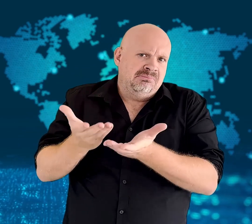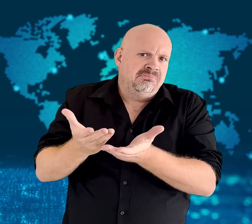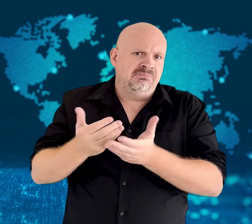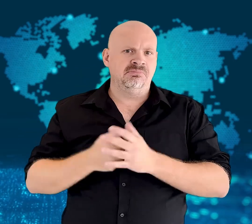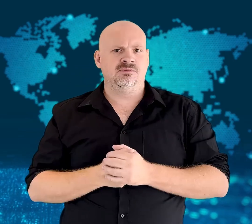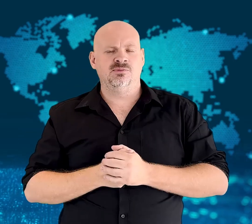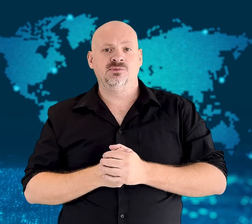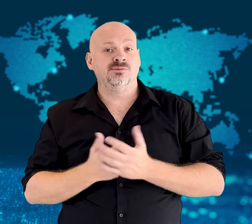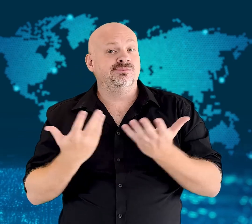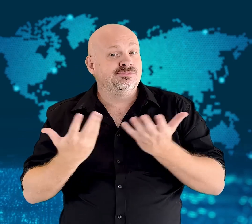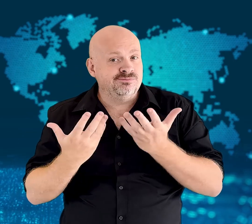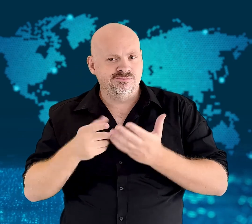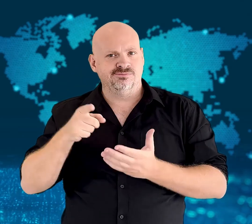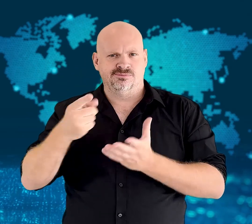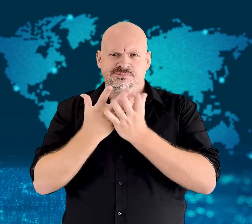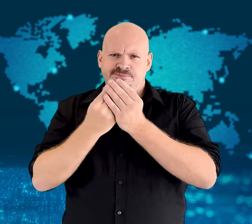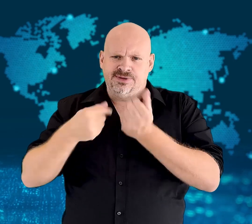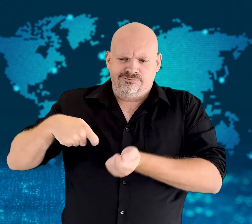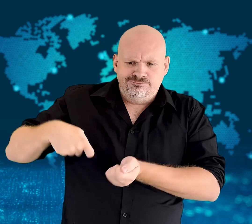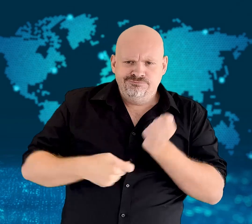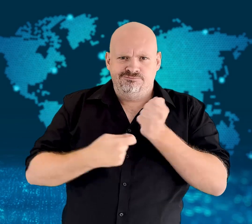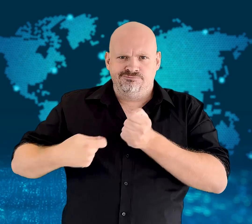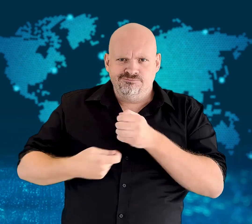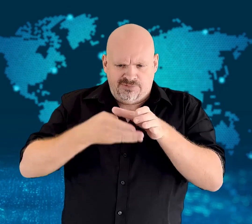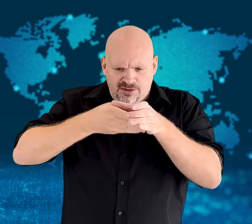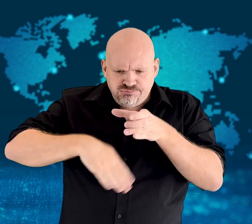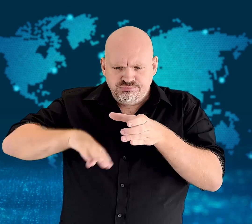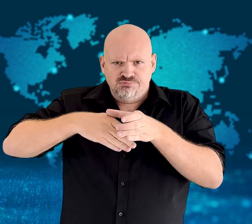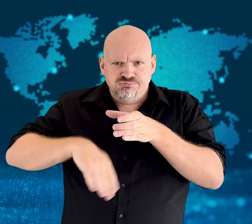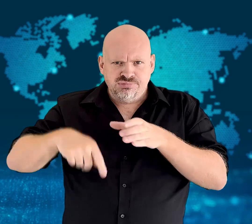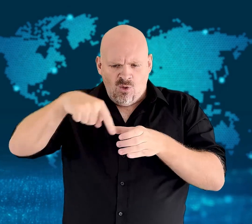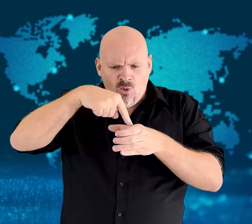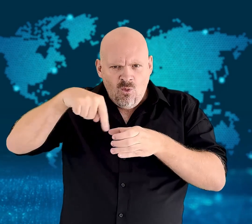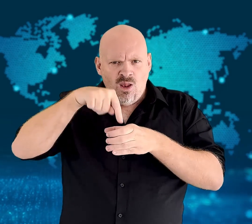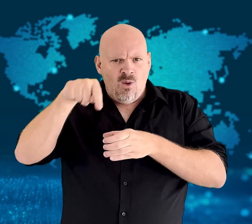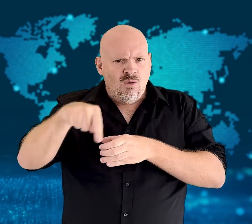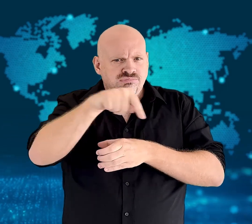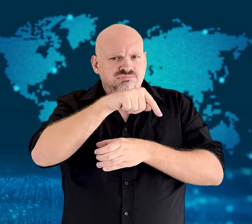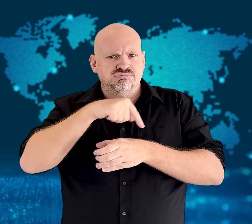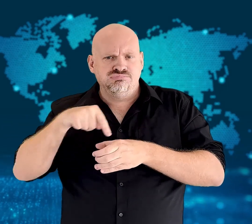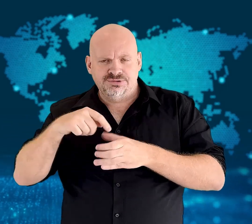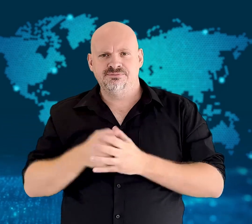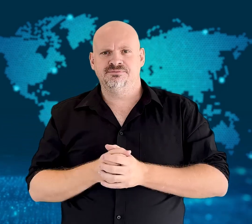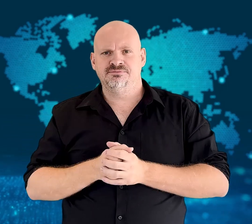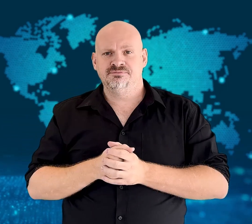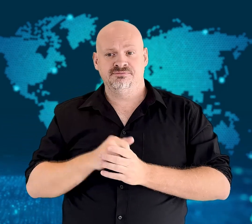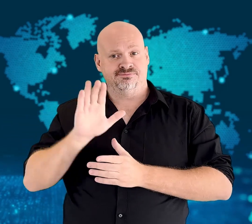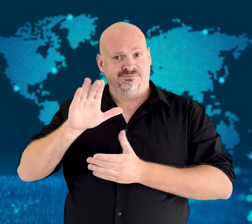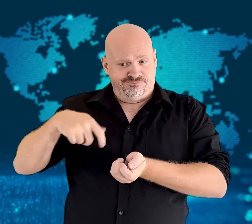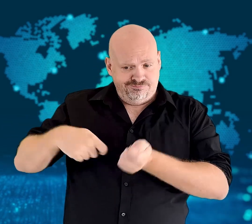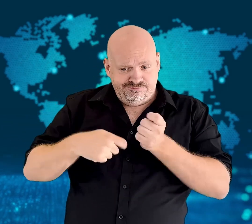Other holes appeared to be his hiding places.